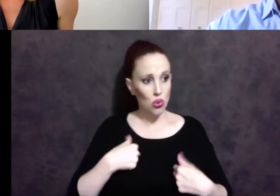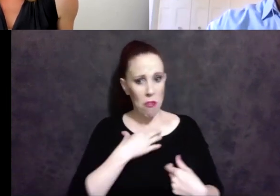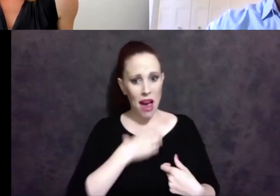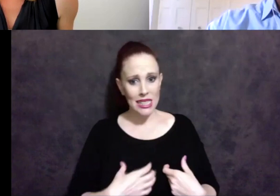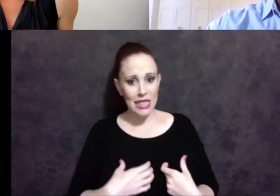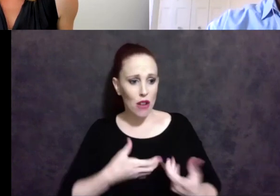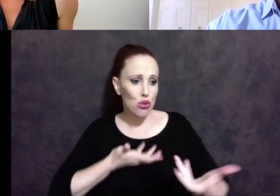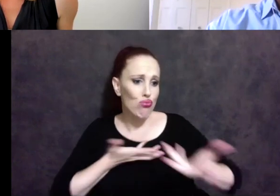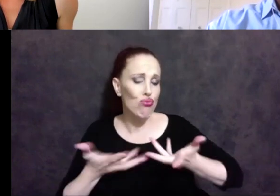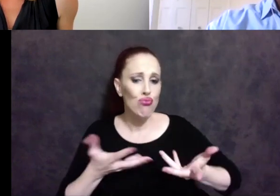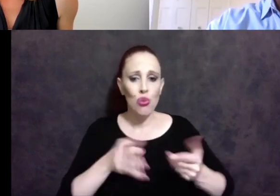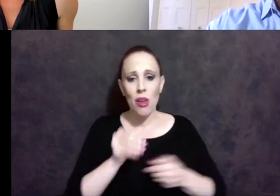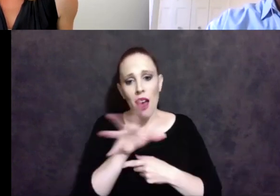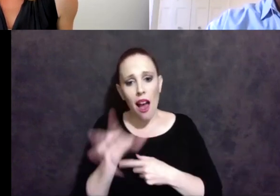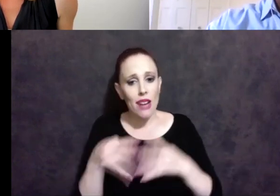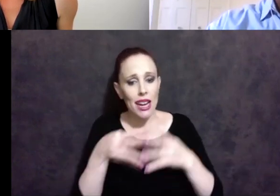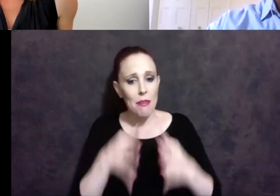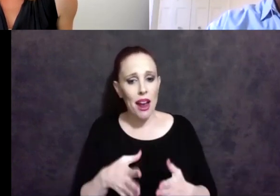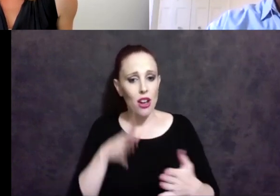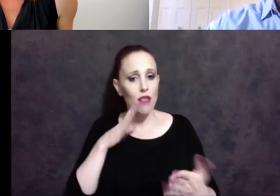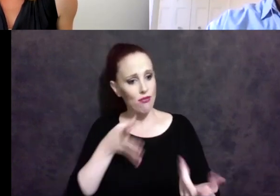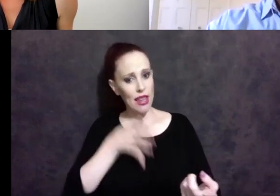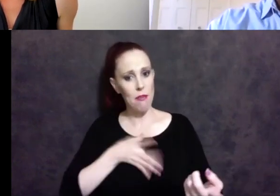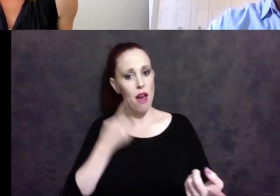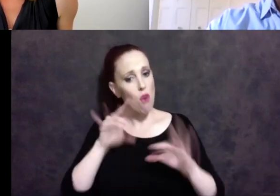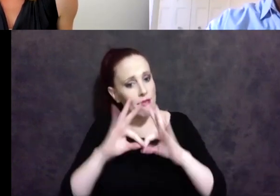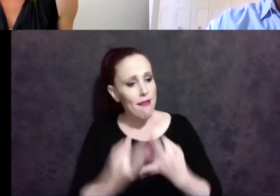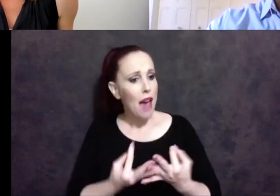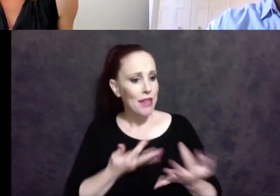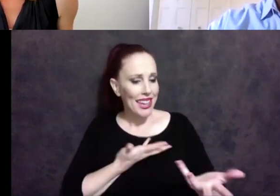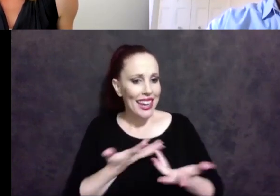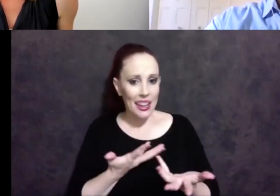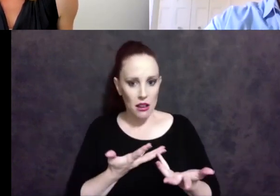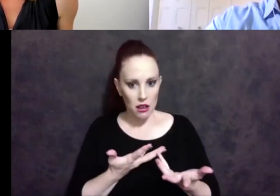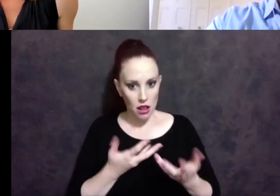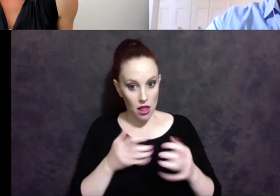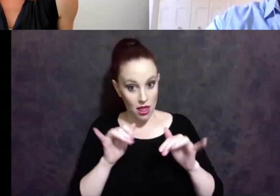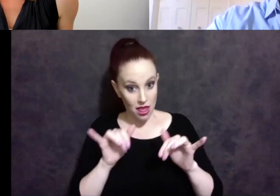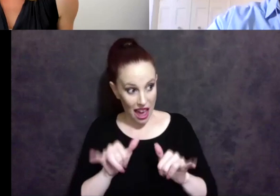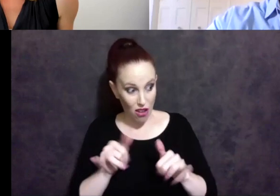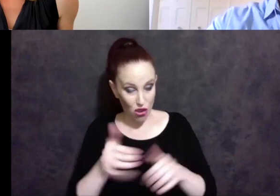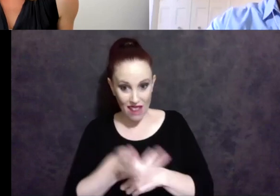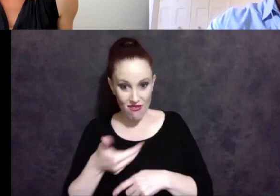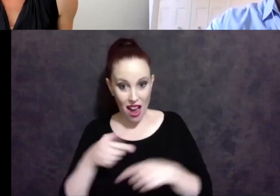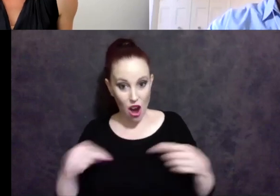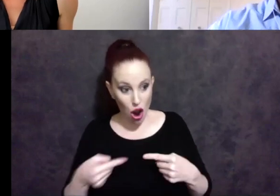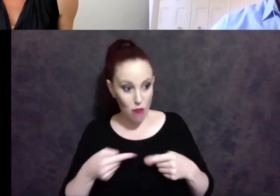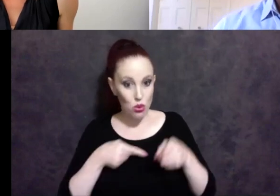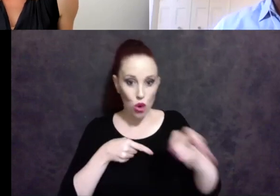female, for a family structure, could actually be a source of inviting harm upon that other